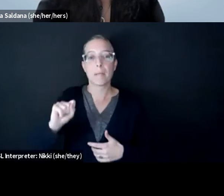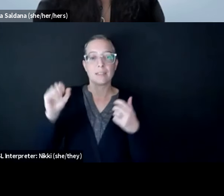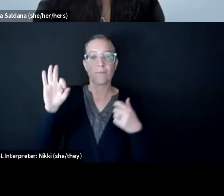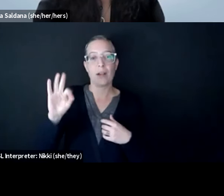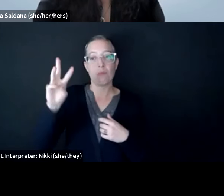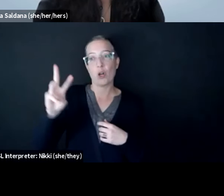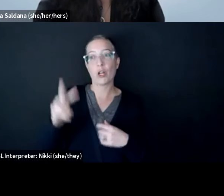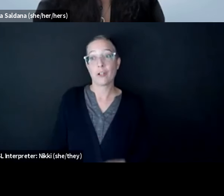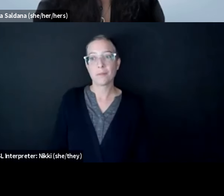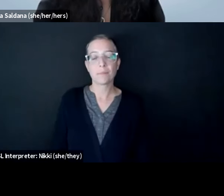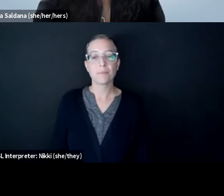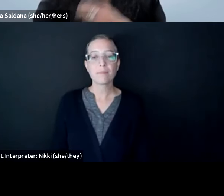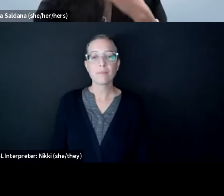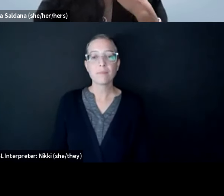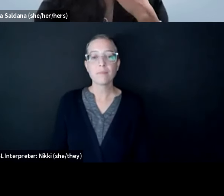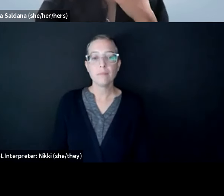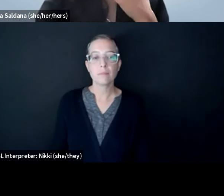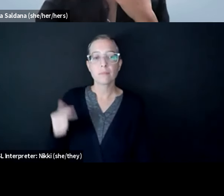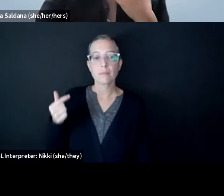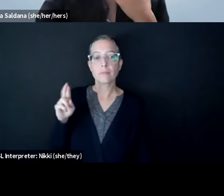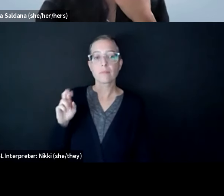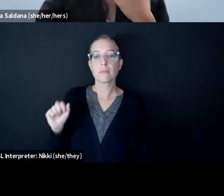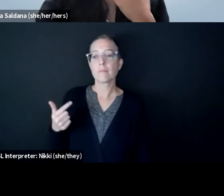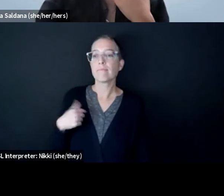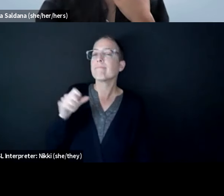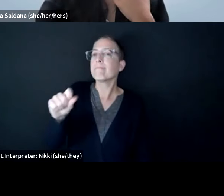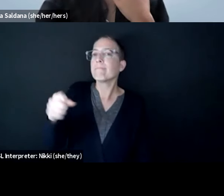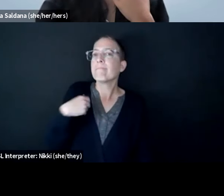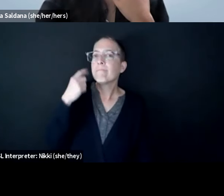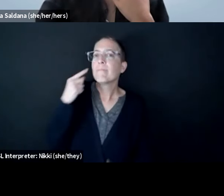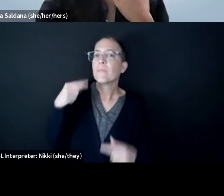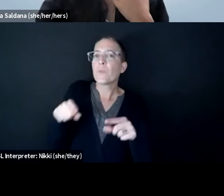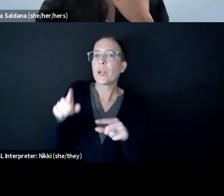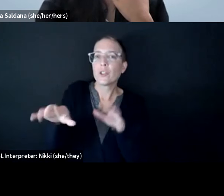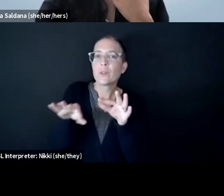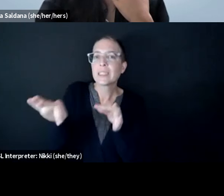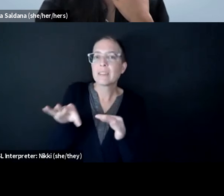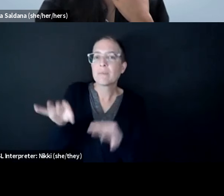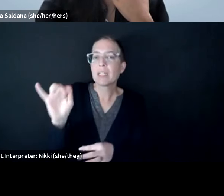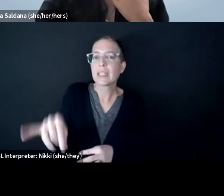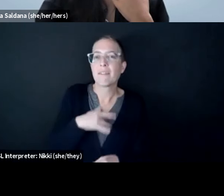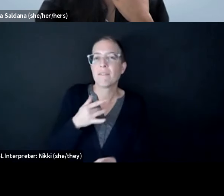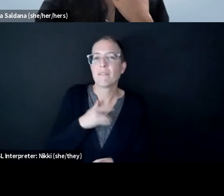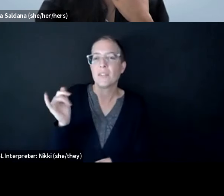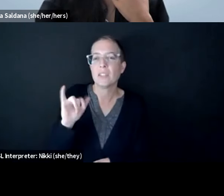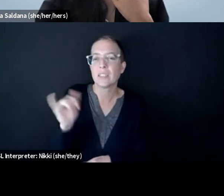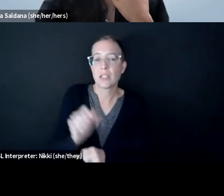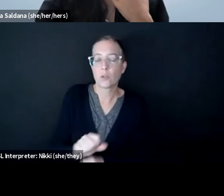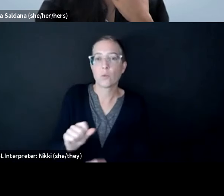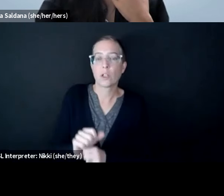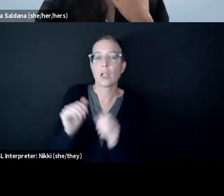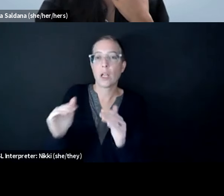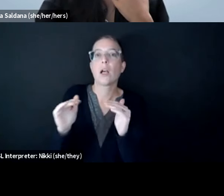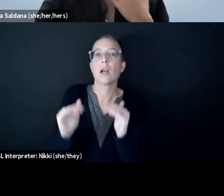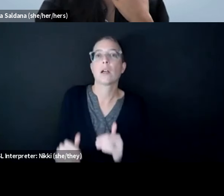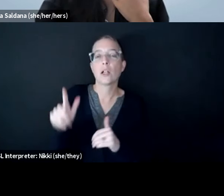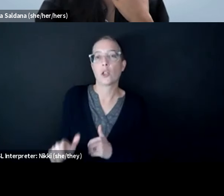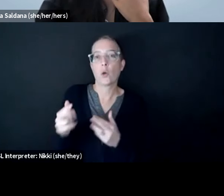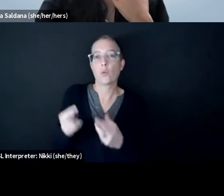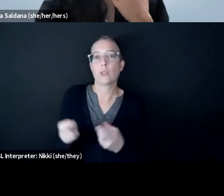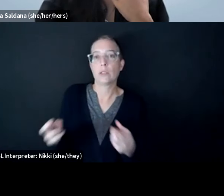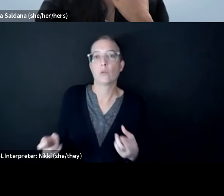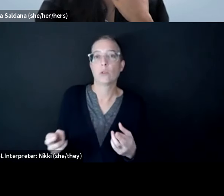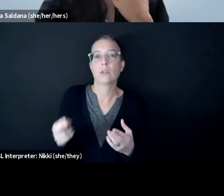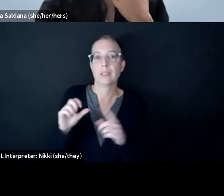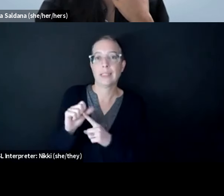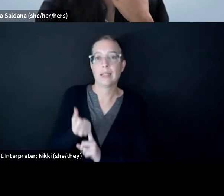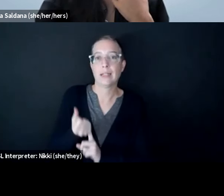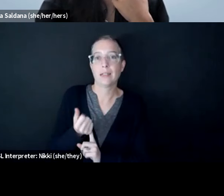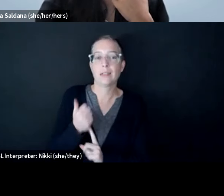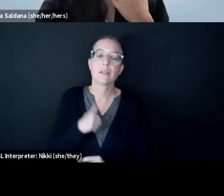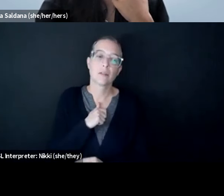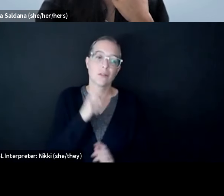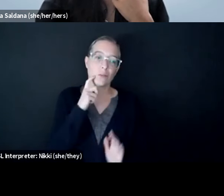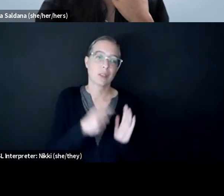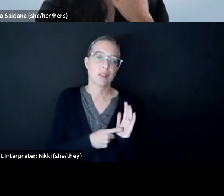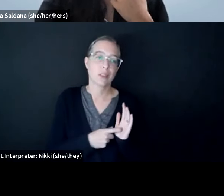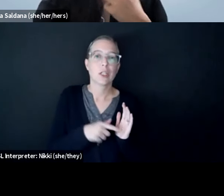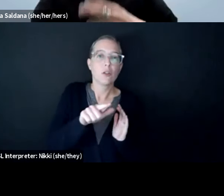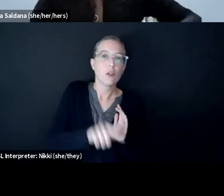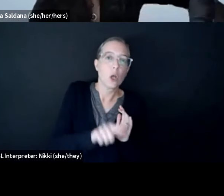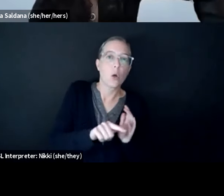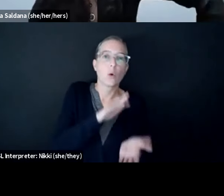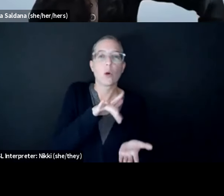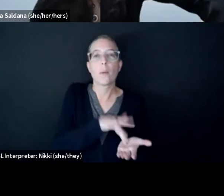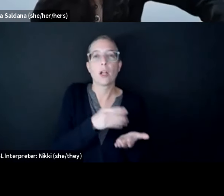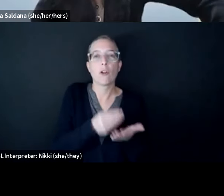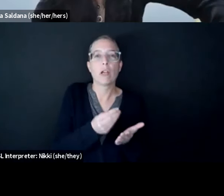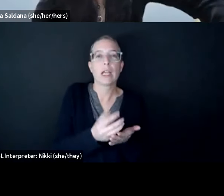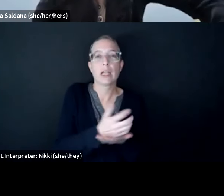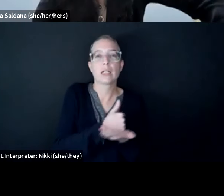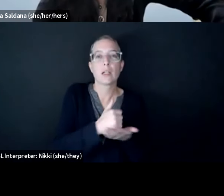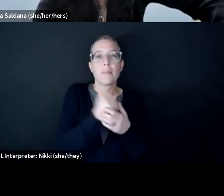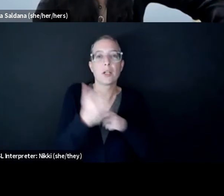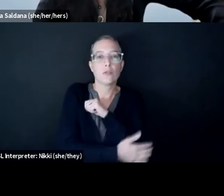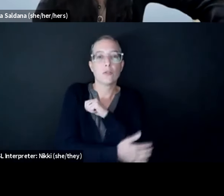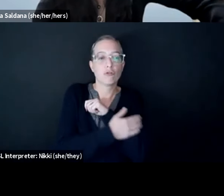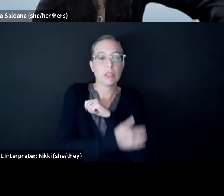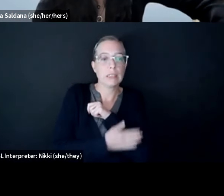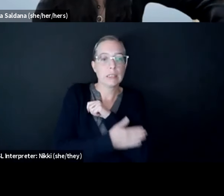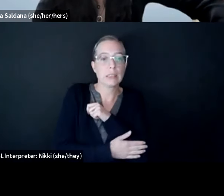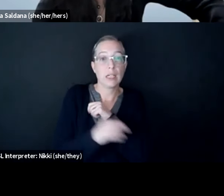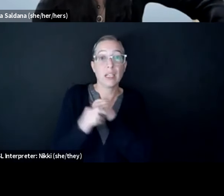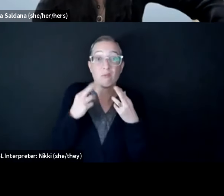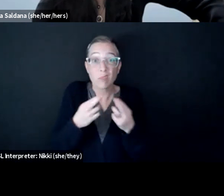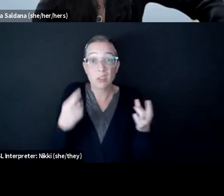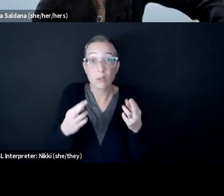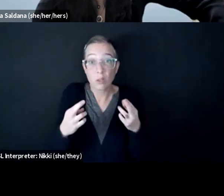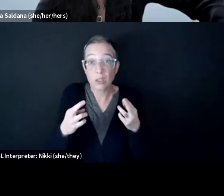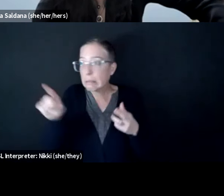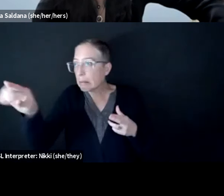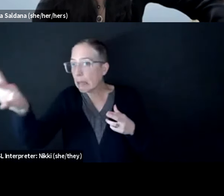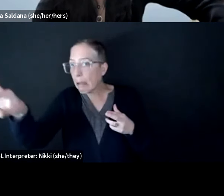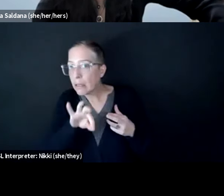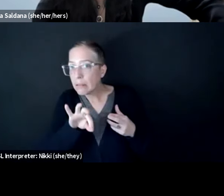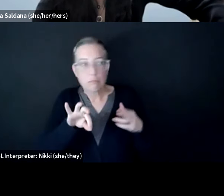Greg Aarons (he/his): yeah I think as you're describing it it really feels like i'm really working in a low resource setting you know we often see in low and middle income countries, and you know cobbling together resources, but the you know, the thing I did here.